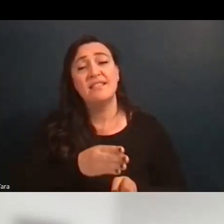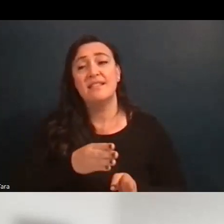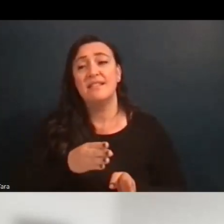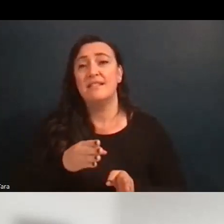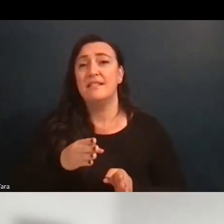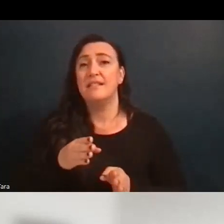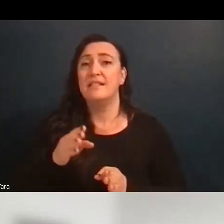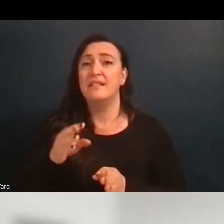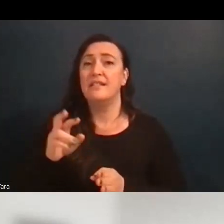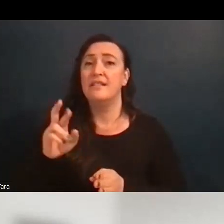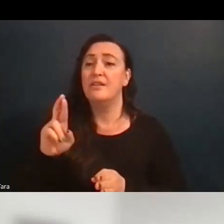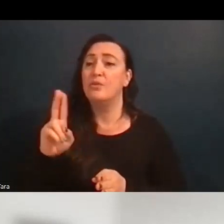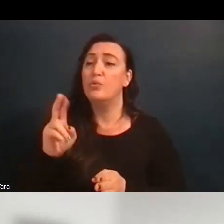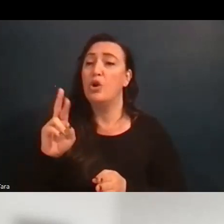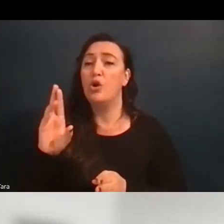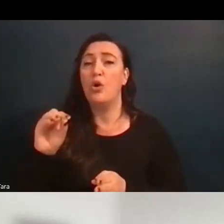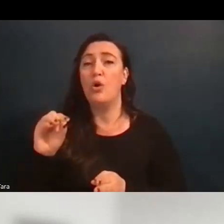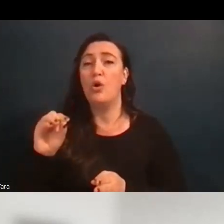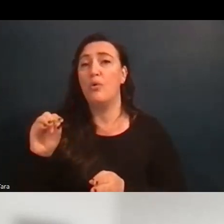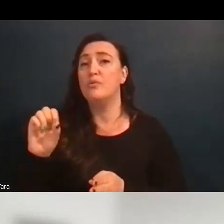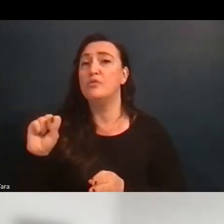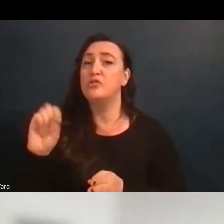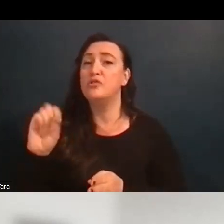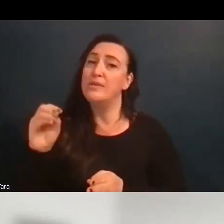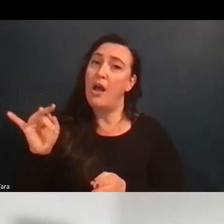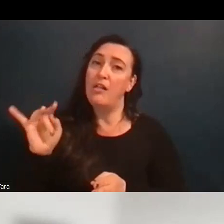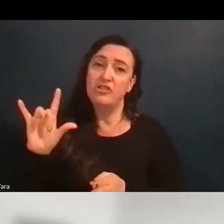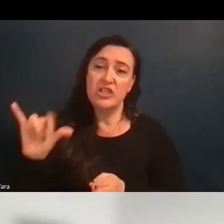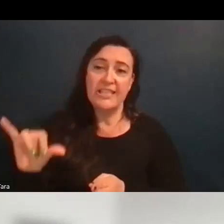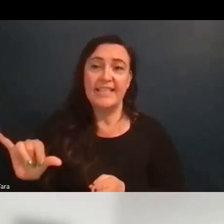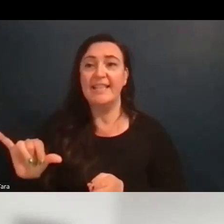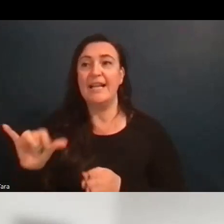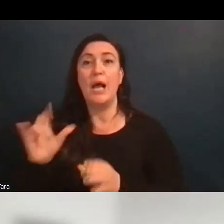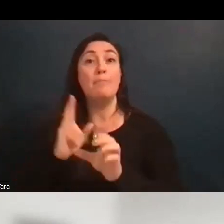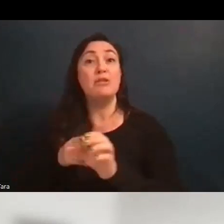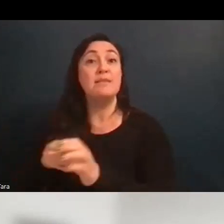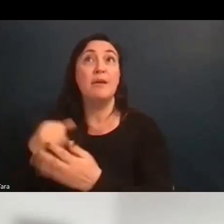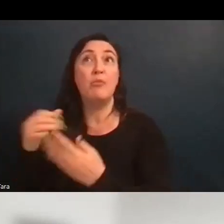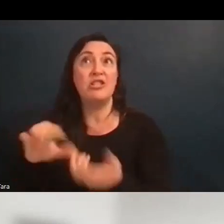participatory projects gone wrong or used to course communities.